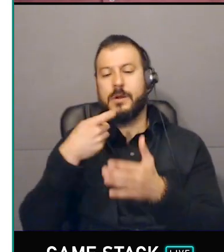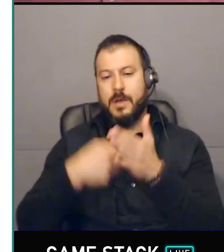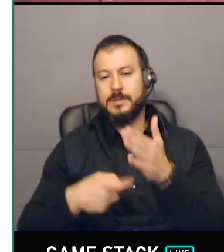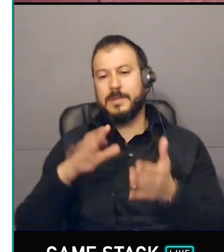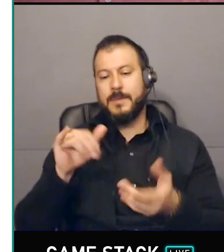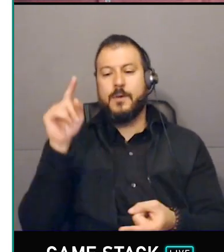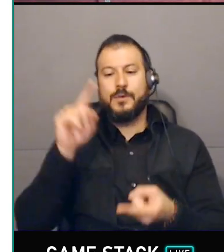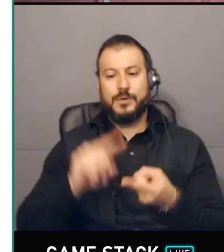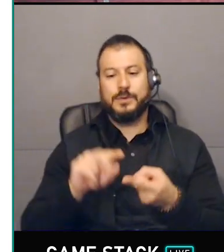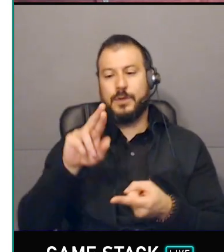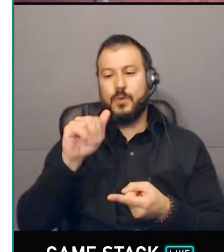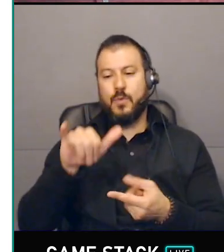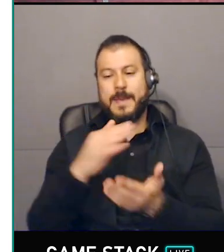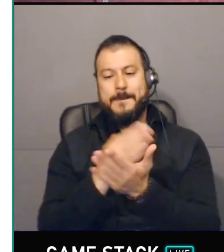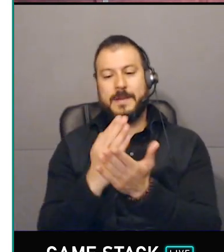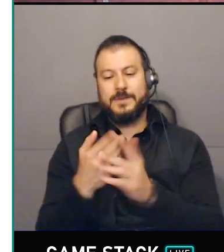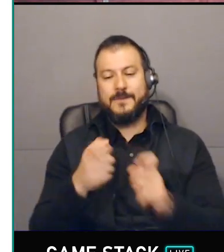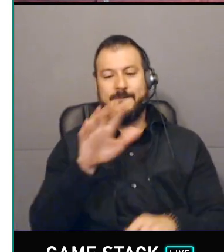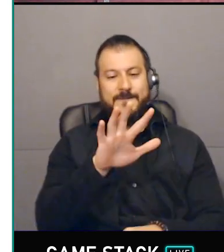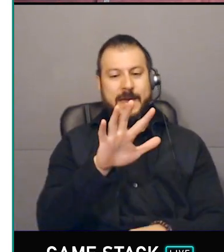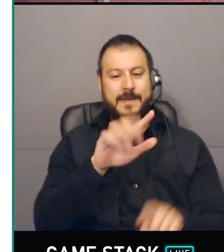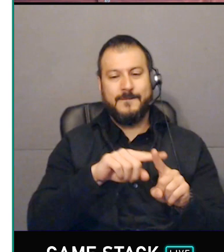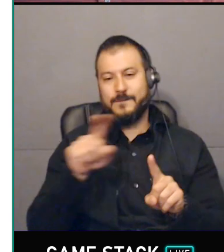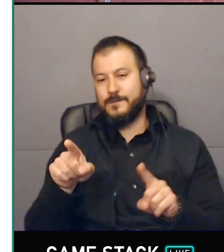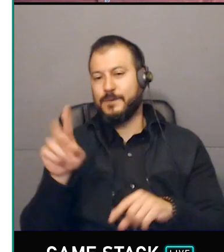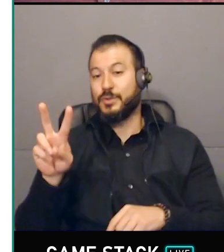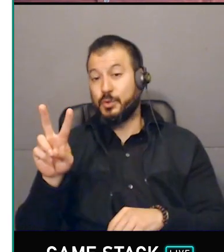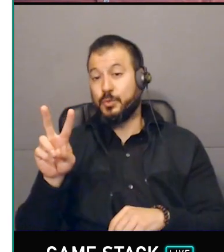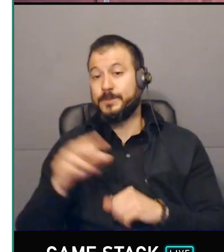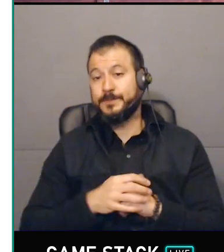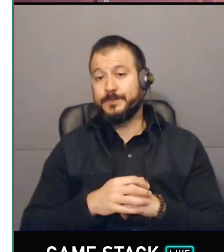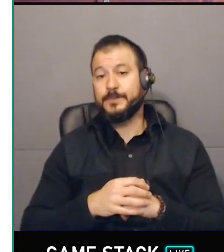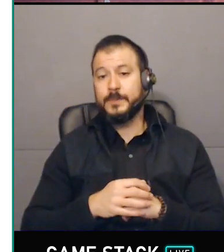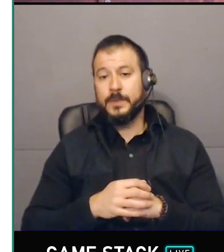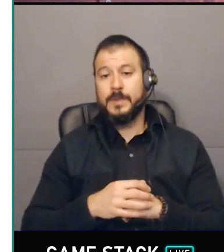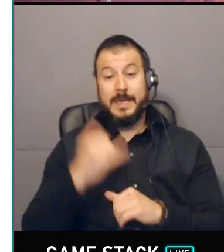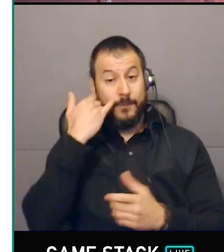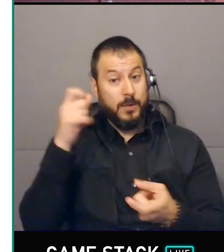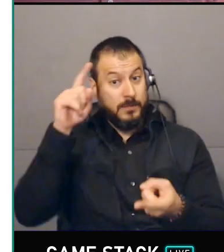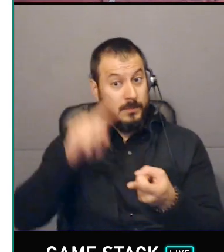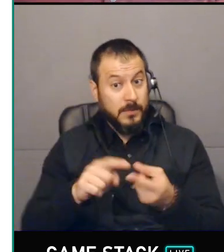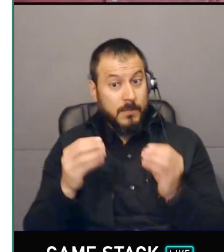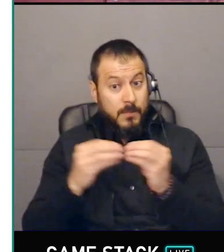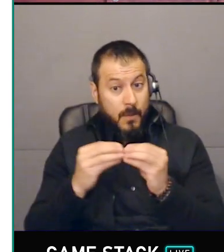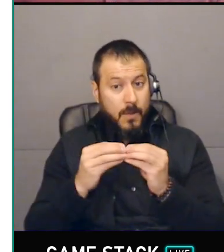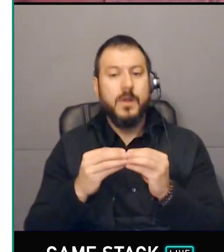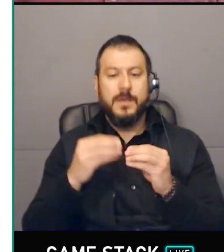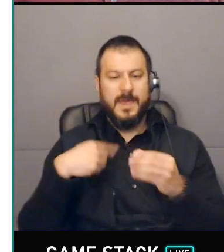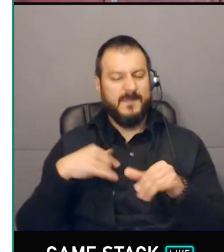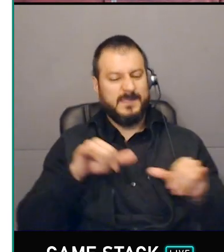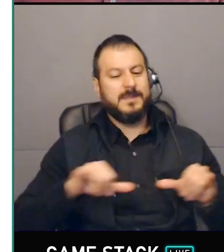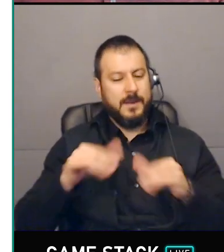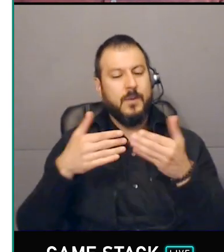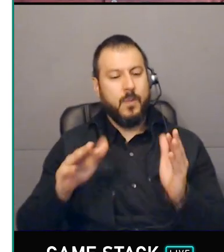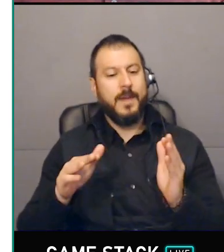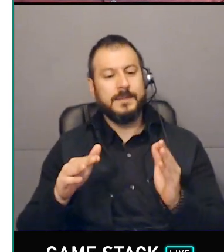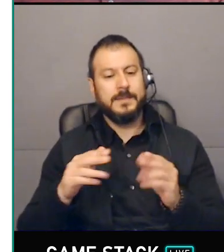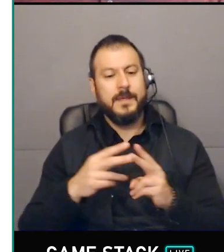budget from five to two. Now, if you want to reproduce the ray budget further, their standard ways to do this that are very promising and useful: